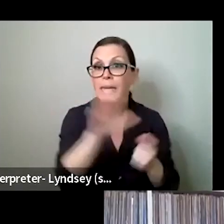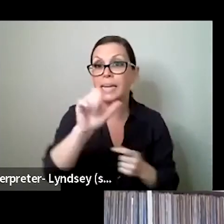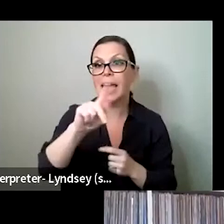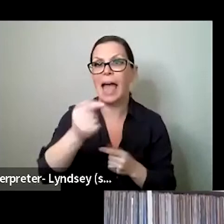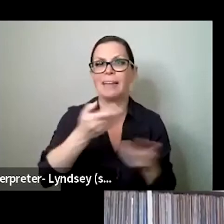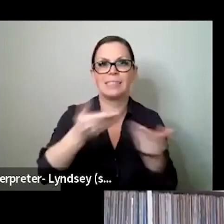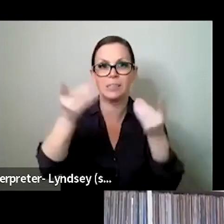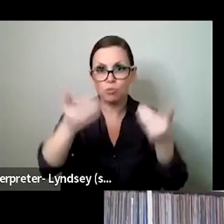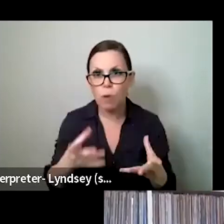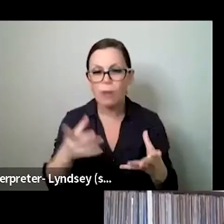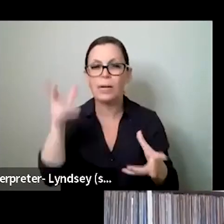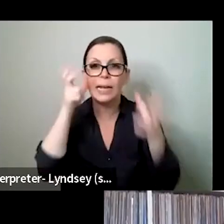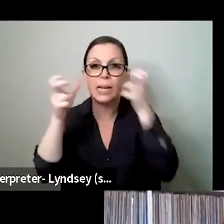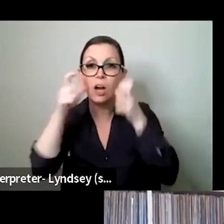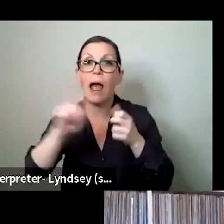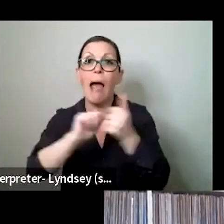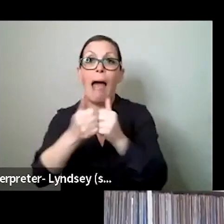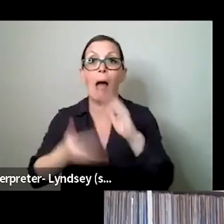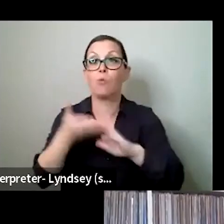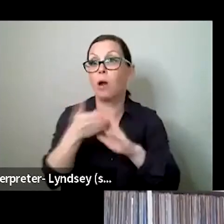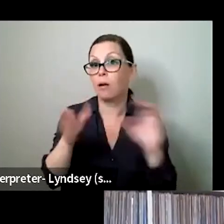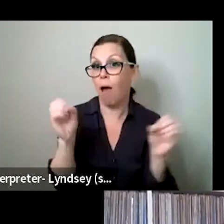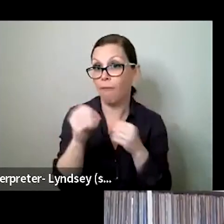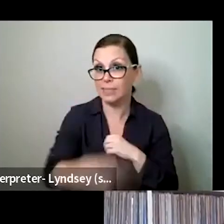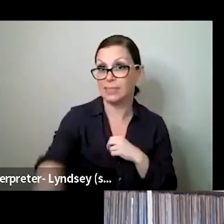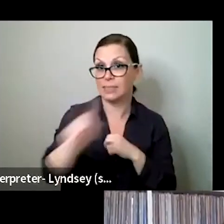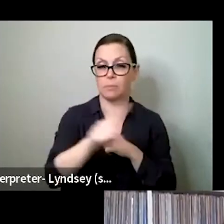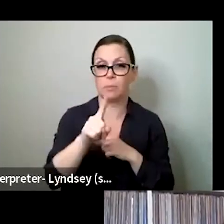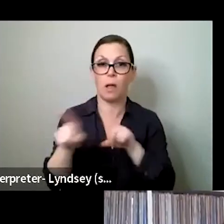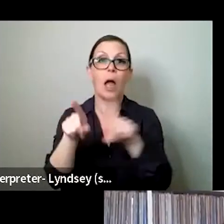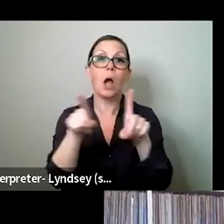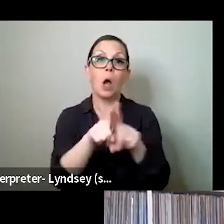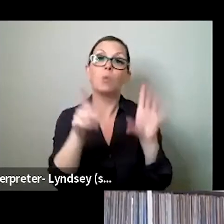hear about how they run their office. And I will say there are many casting directors